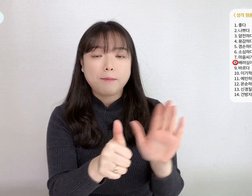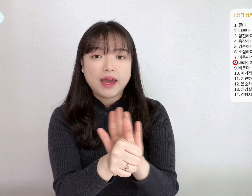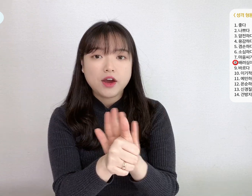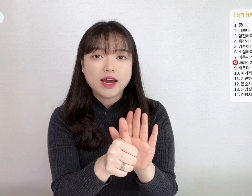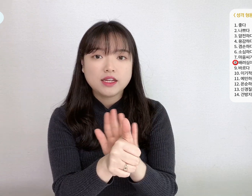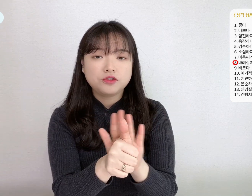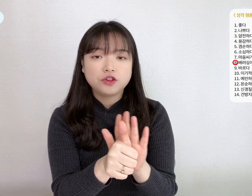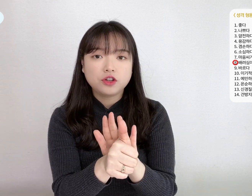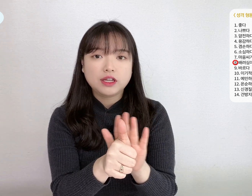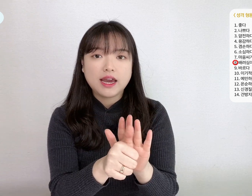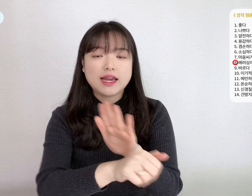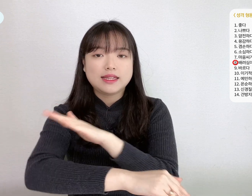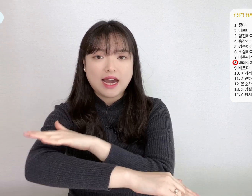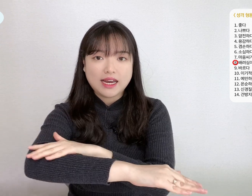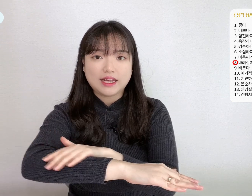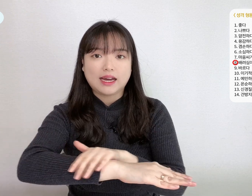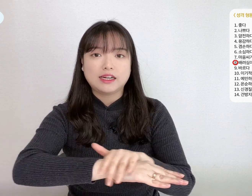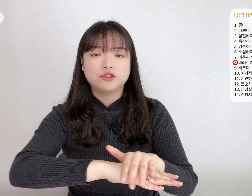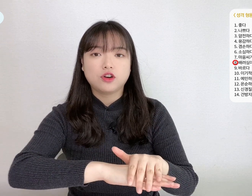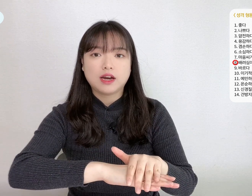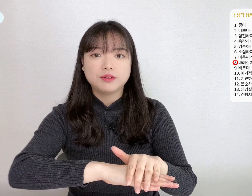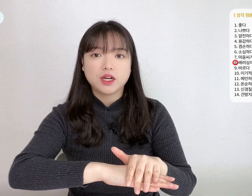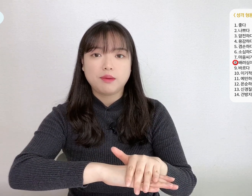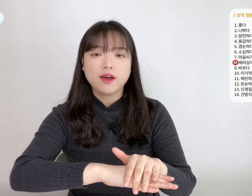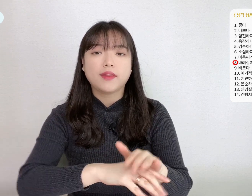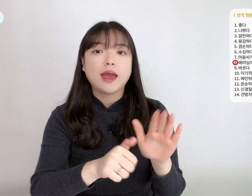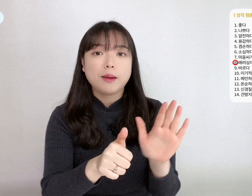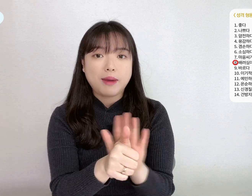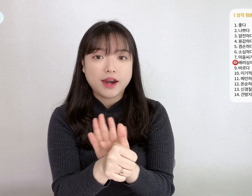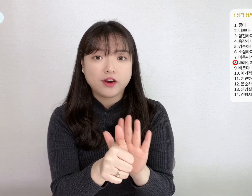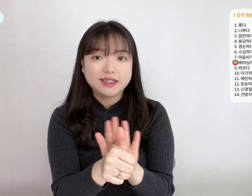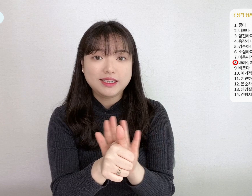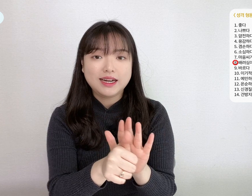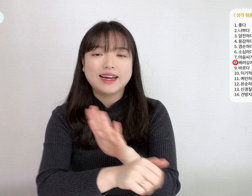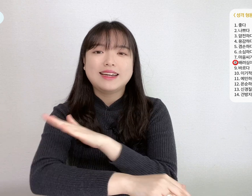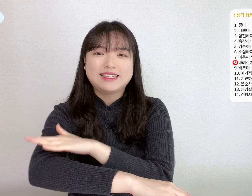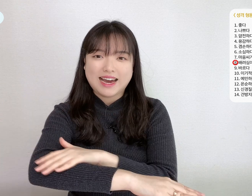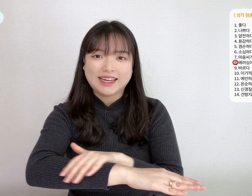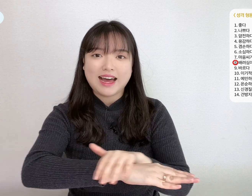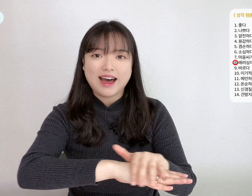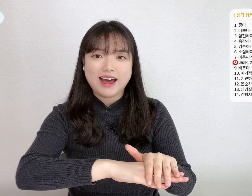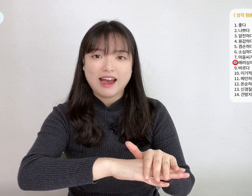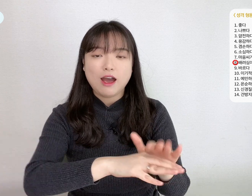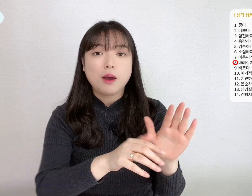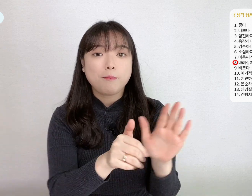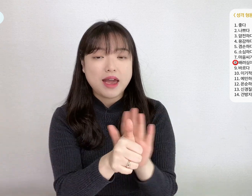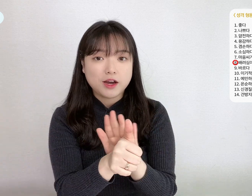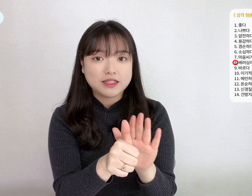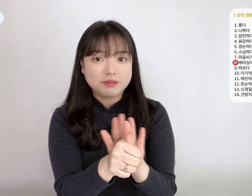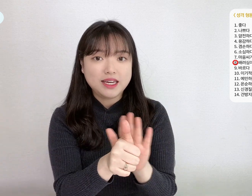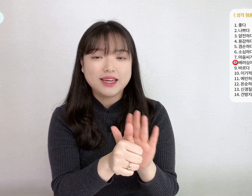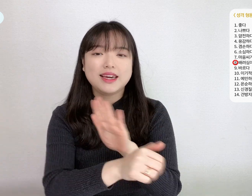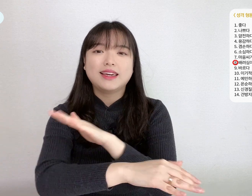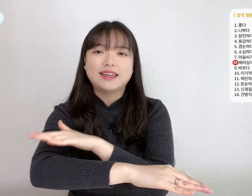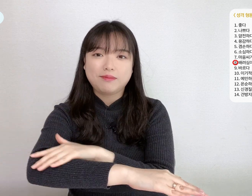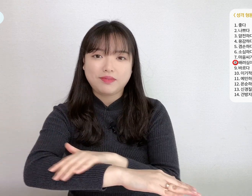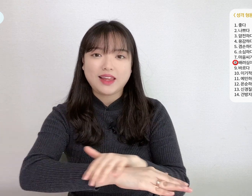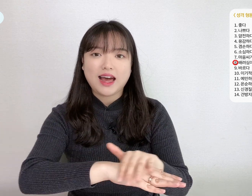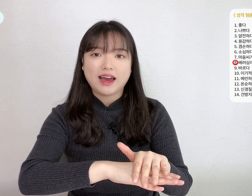[careful], [comfort] and [considerate] where you put the sign language [well done], you can interpret it